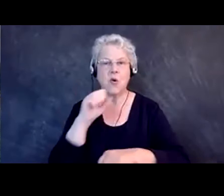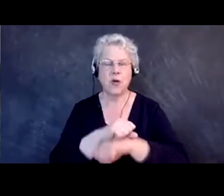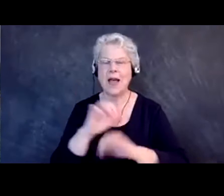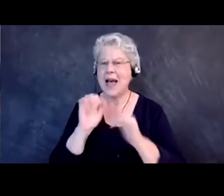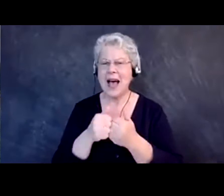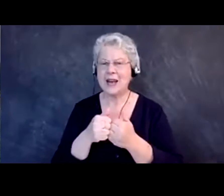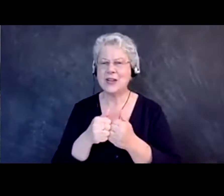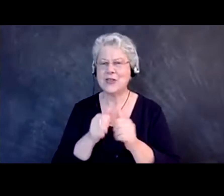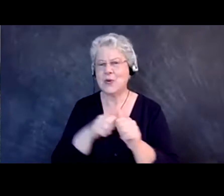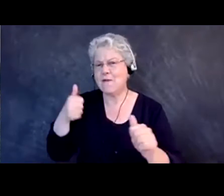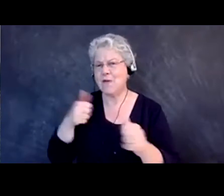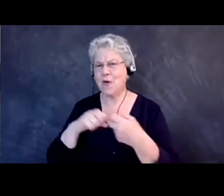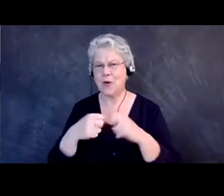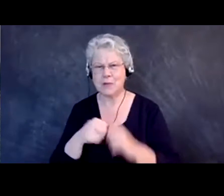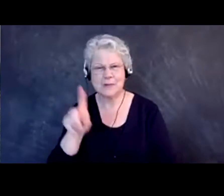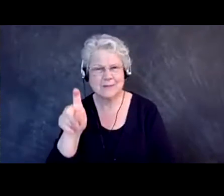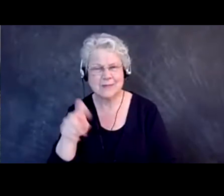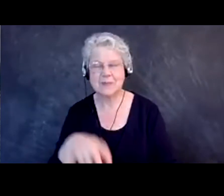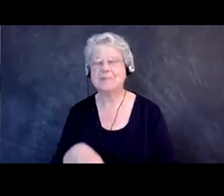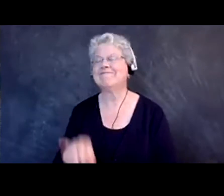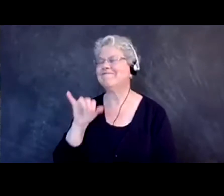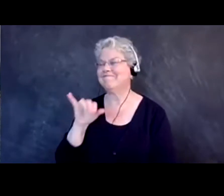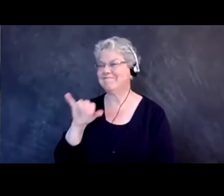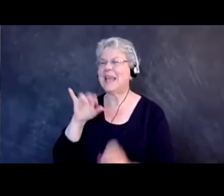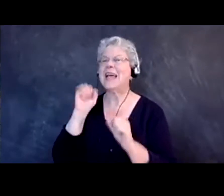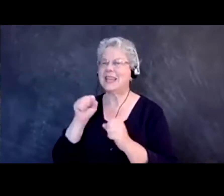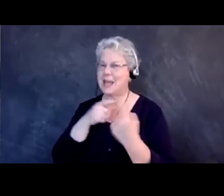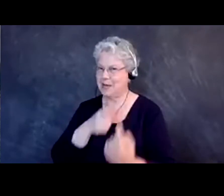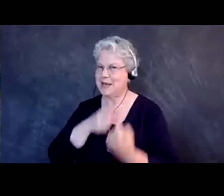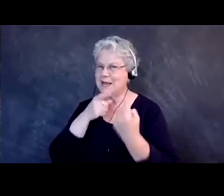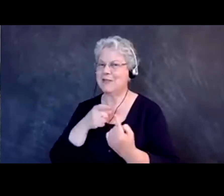Dana Moraes: Yeah, that can be really different. And a lot of this planning process